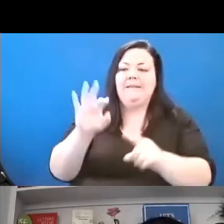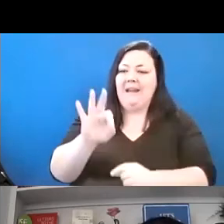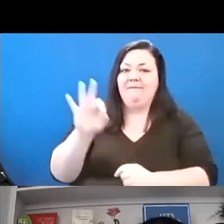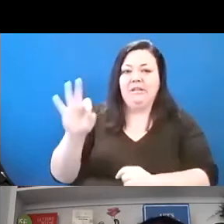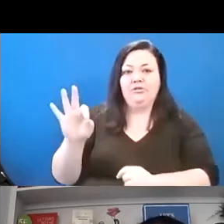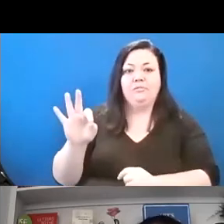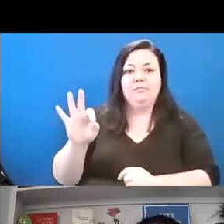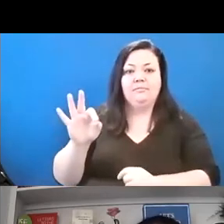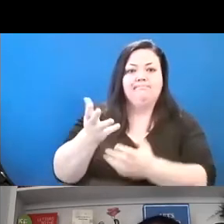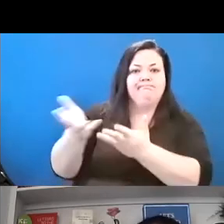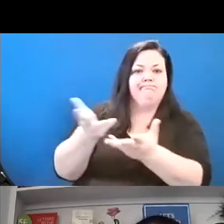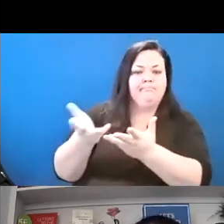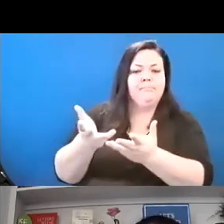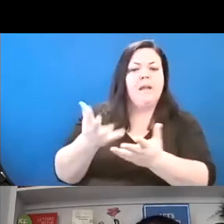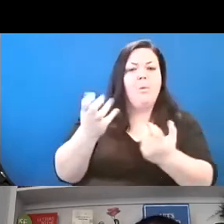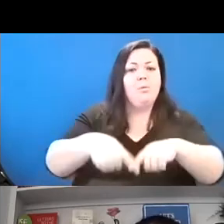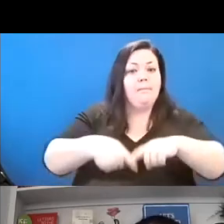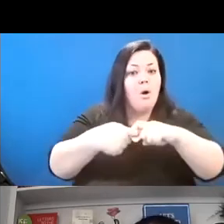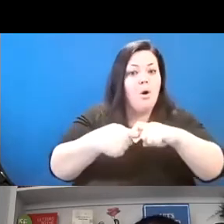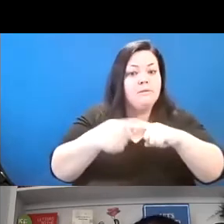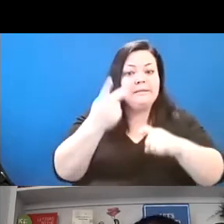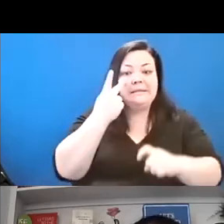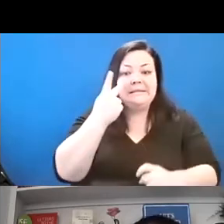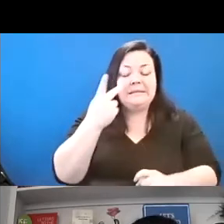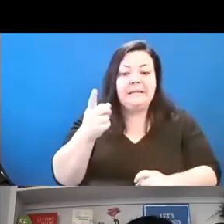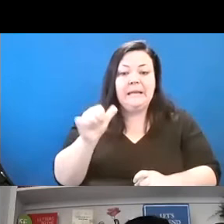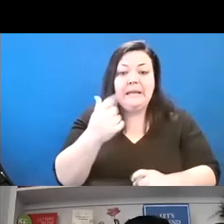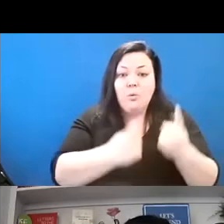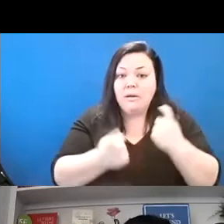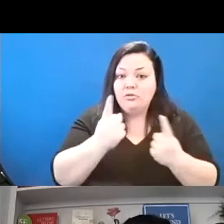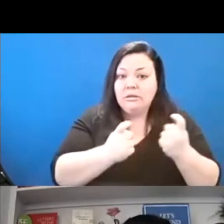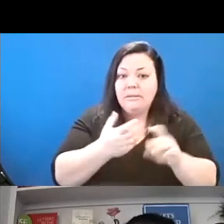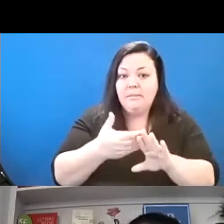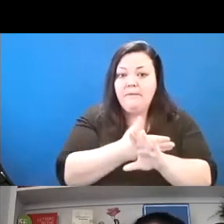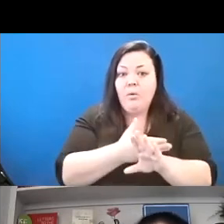um i wanted to pause here and see if we have any questions before we go into our writing prompt yes